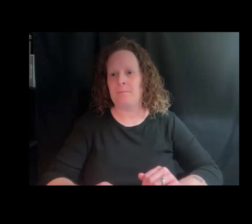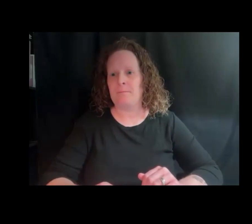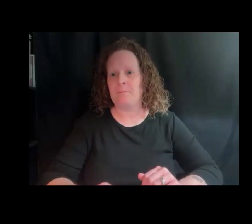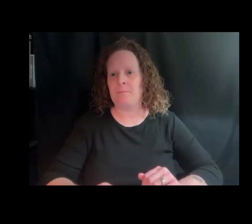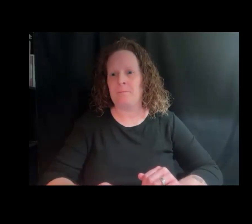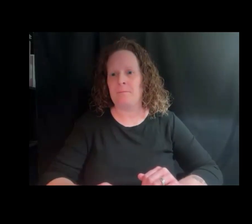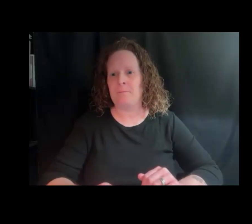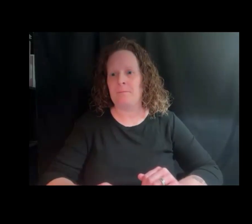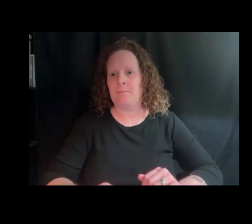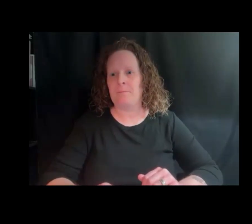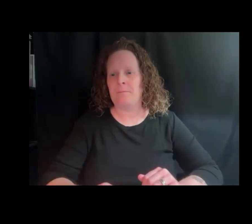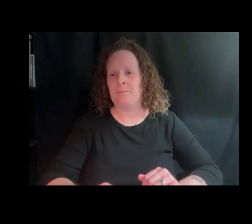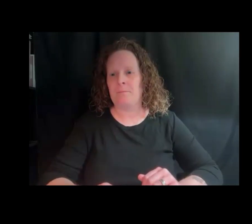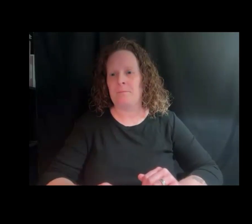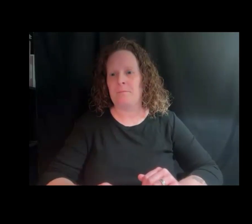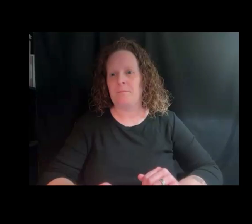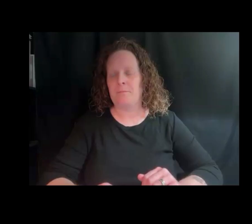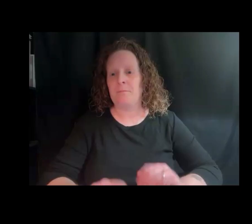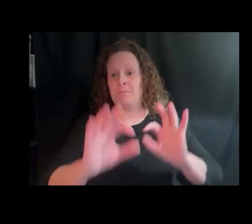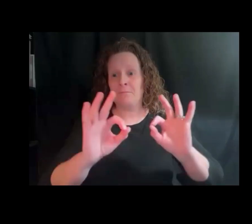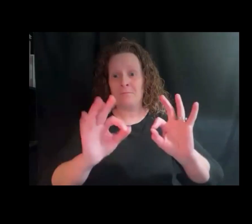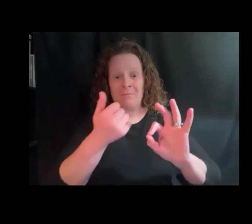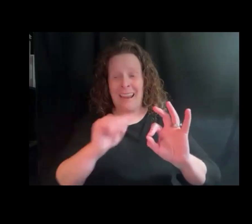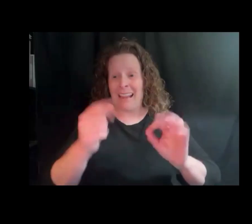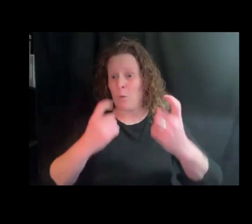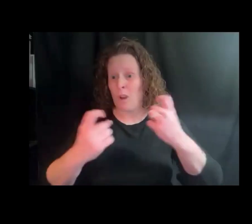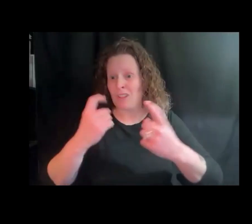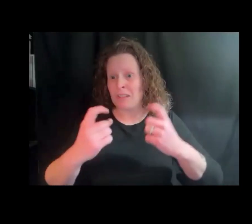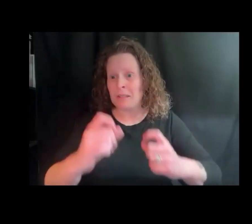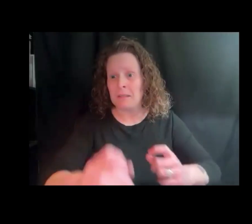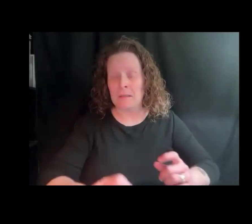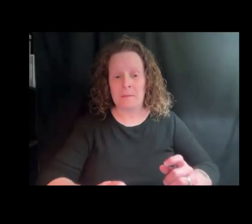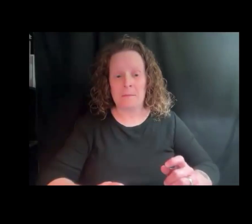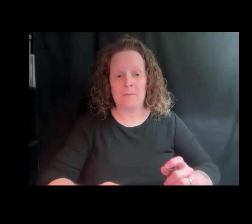know that that's part of their job.